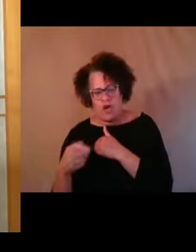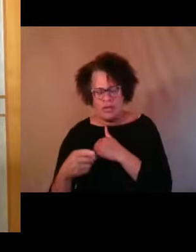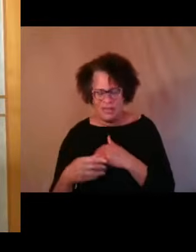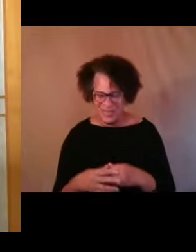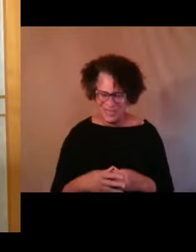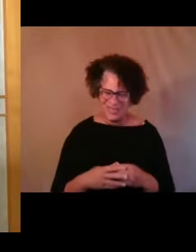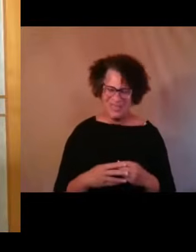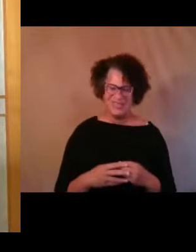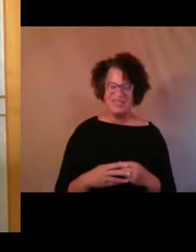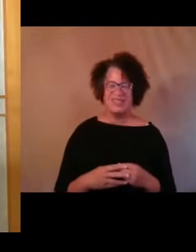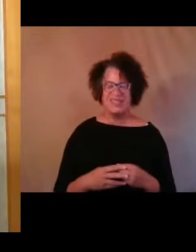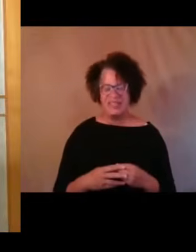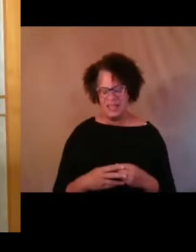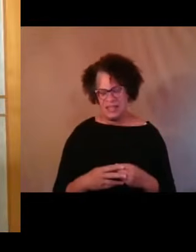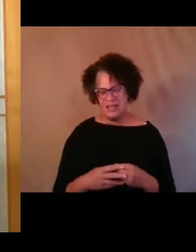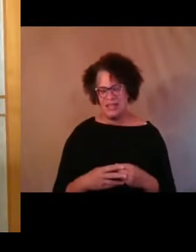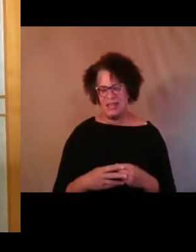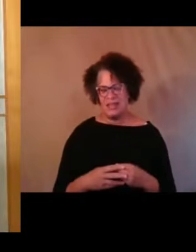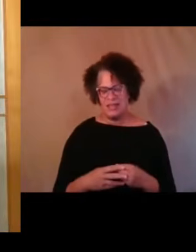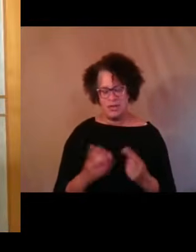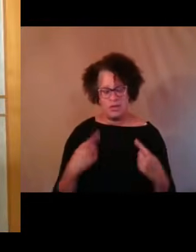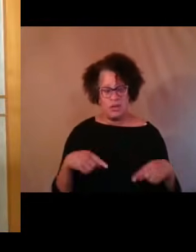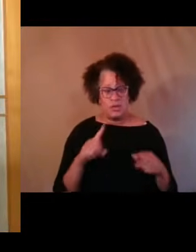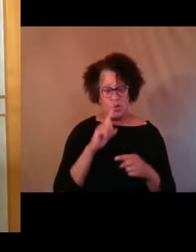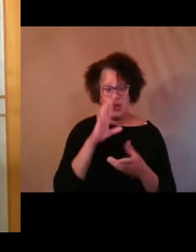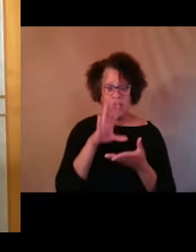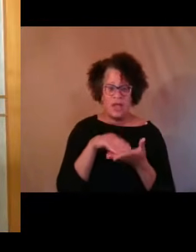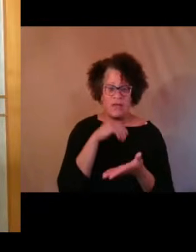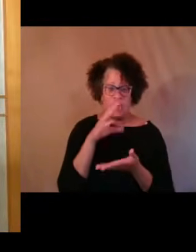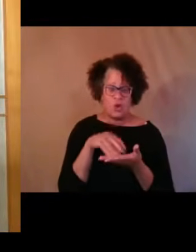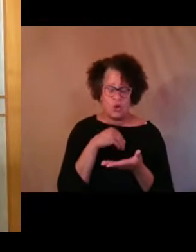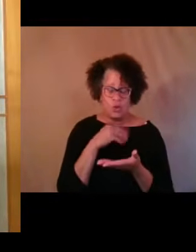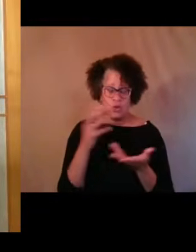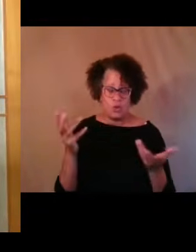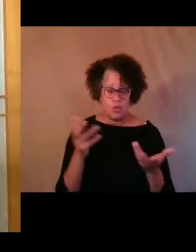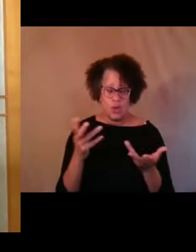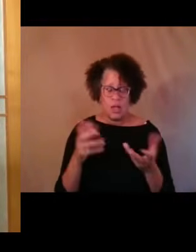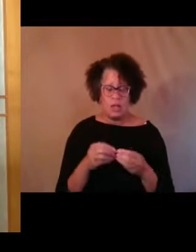So we learn that we as immigrants,